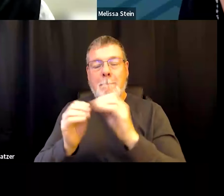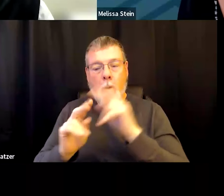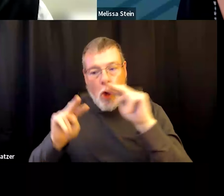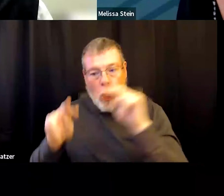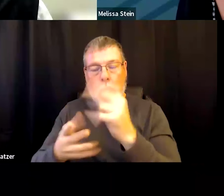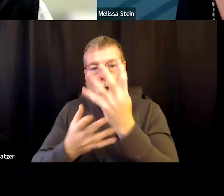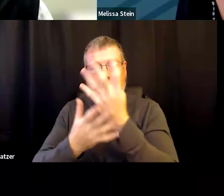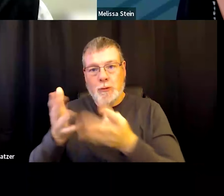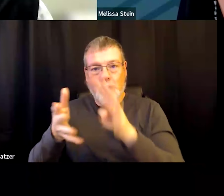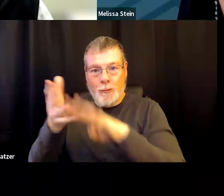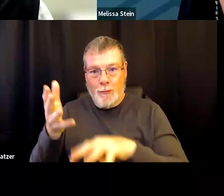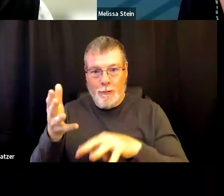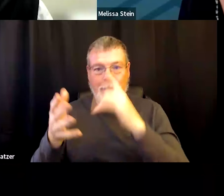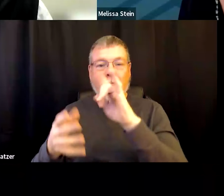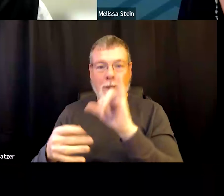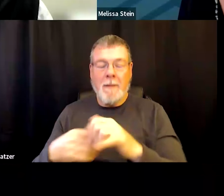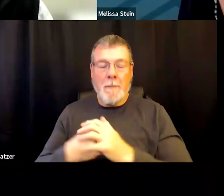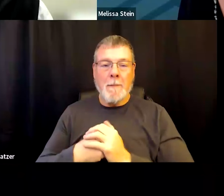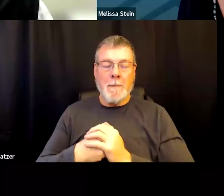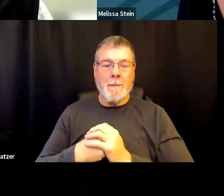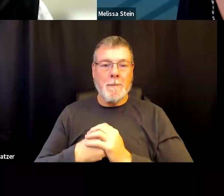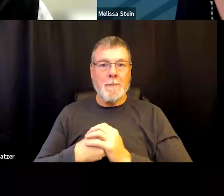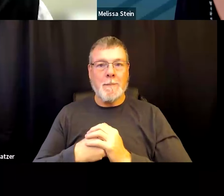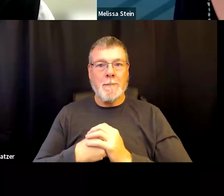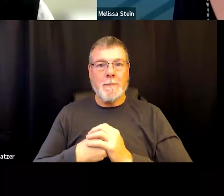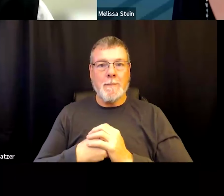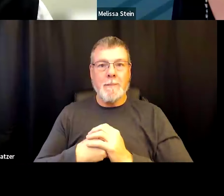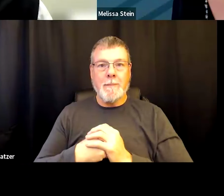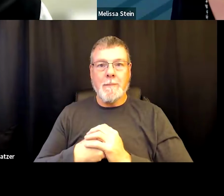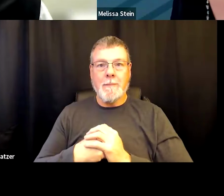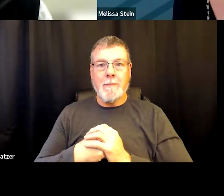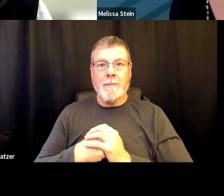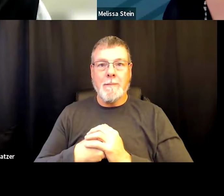for the instruments that would be valuable. So I think the, I mean, the good news